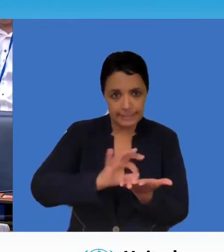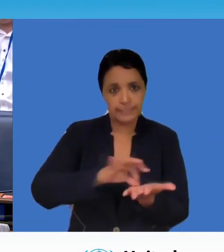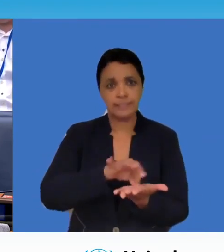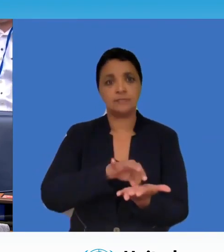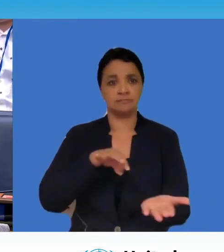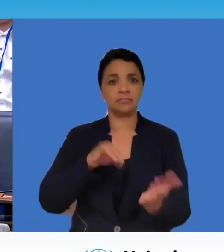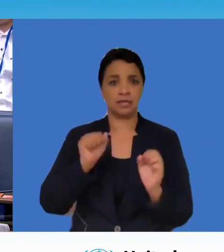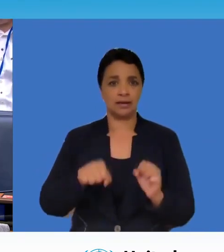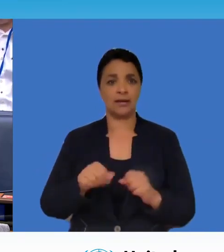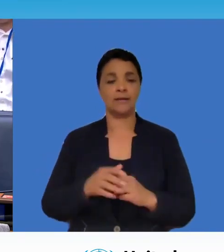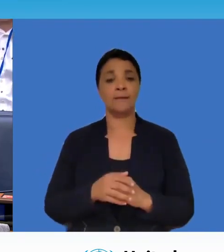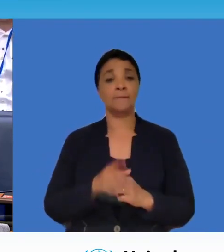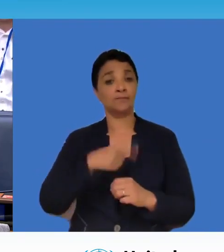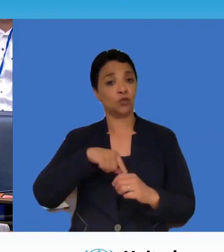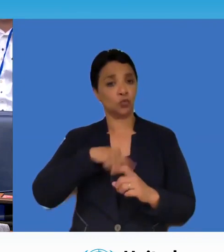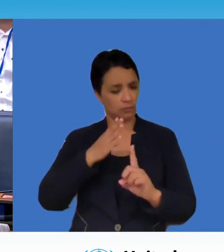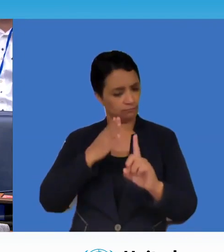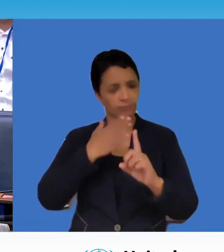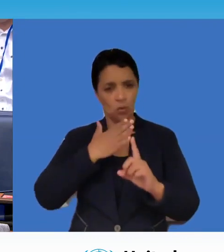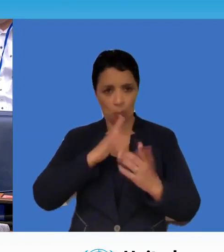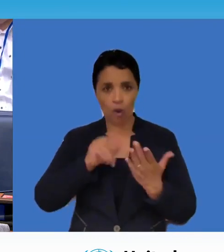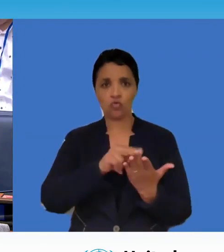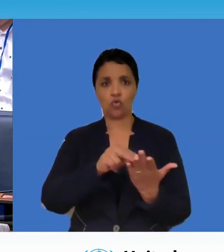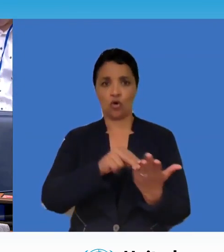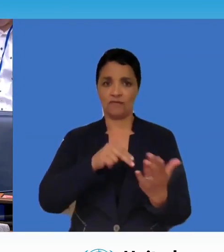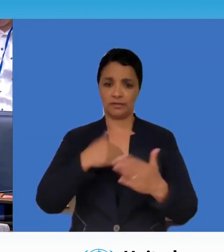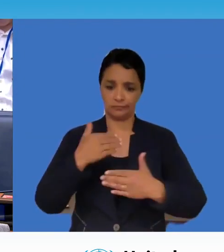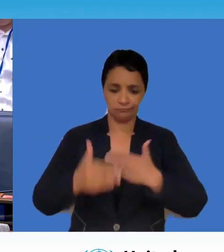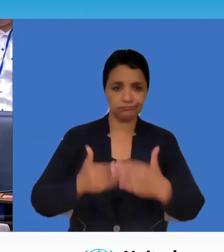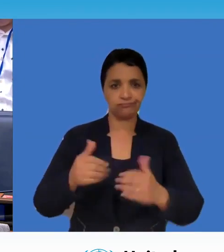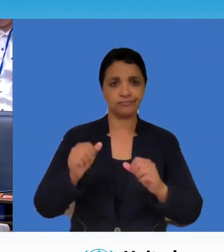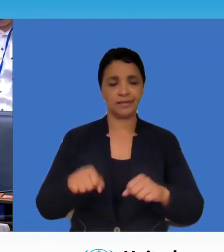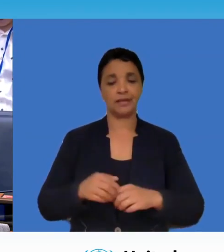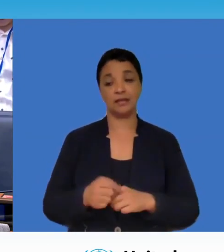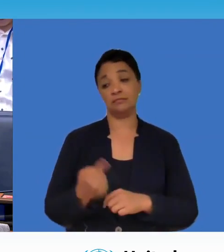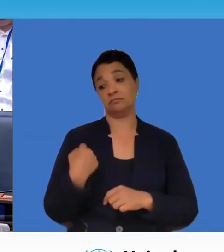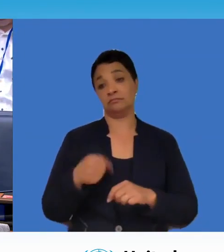Mongolia continues to work ambitiously on the implementation of the convention last